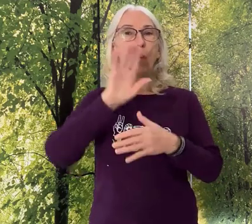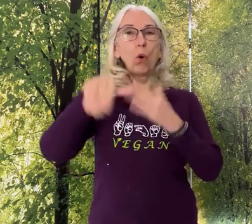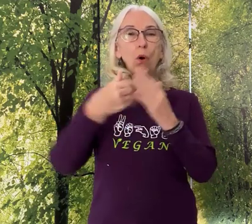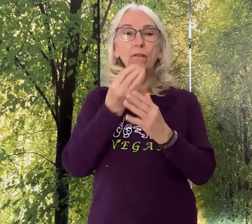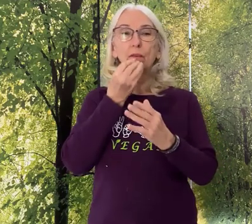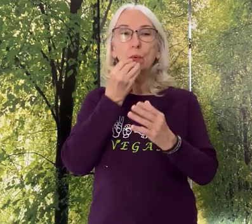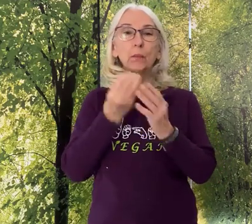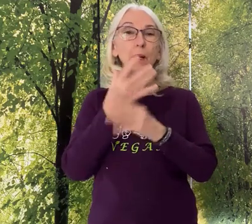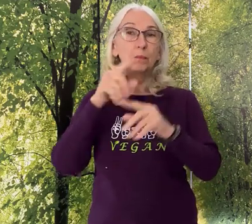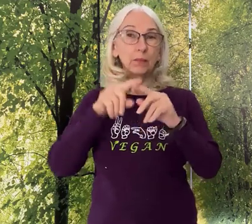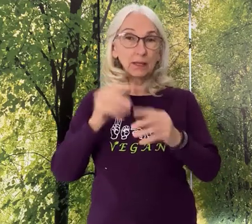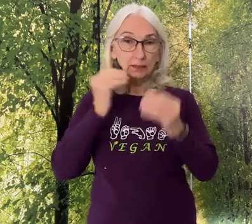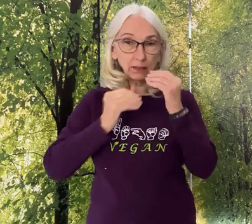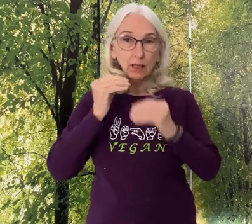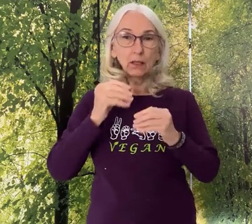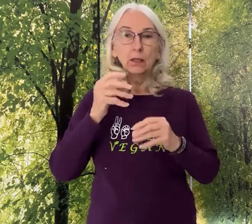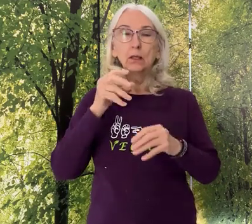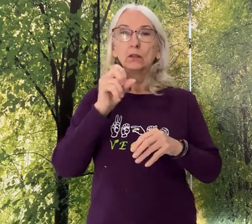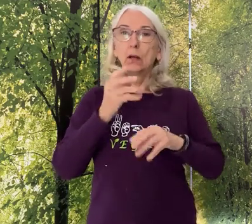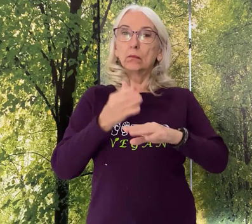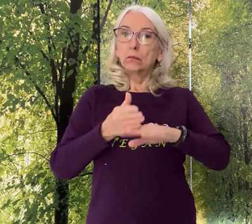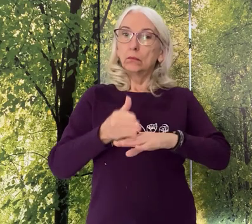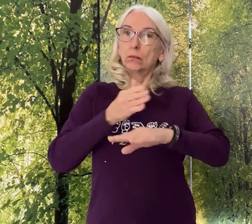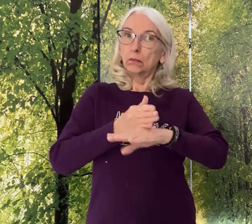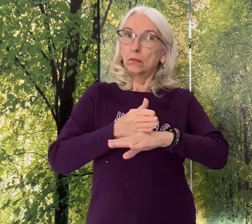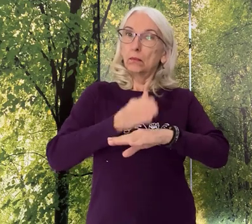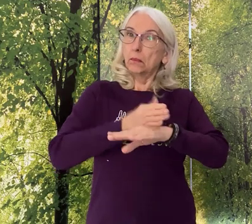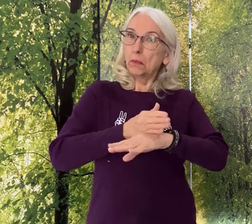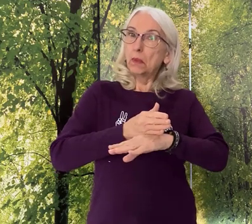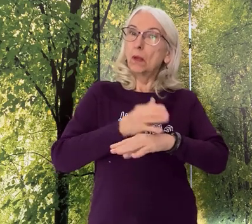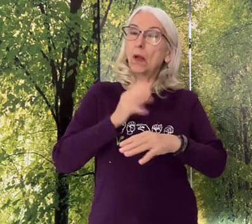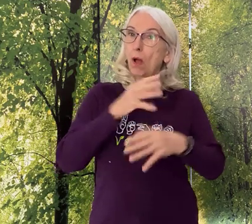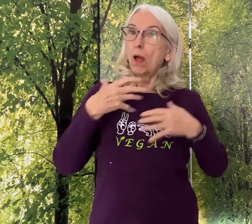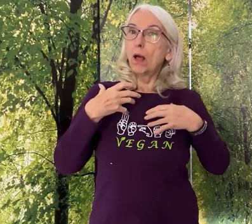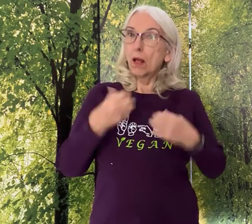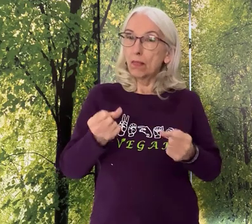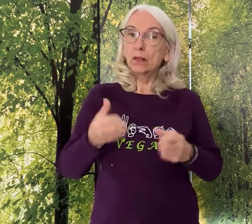a whole food plant-based diet, she regained her health.